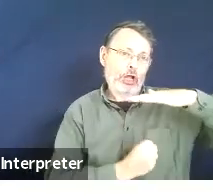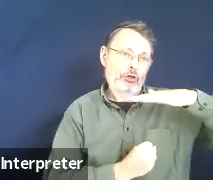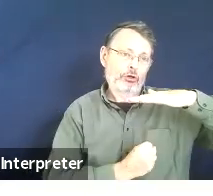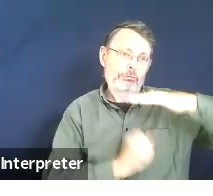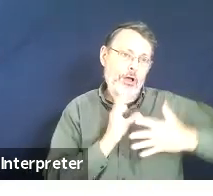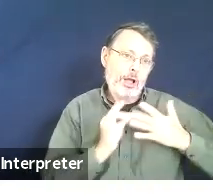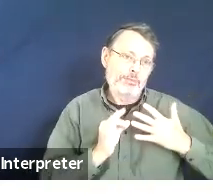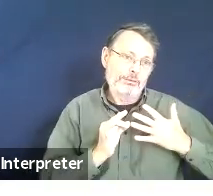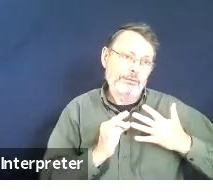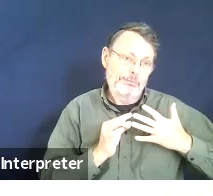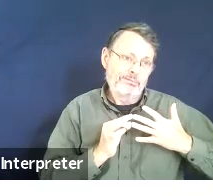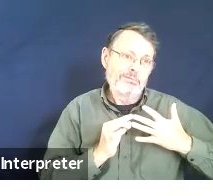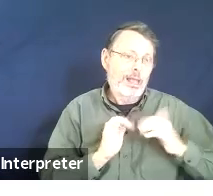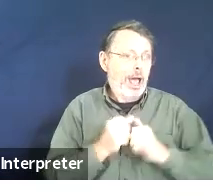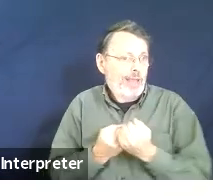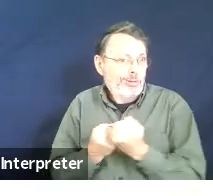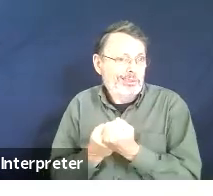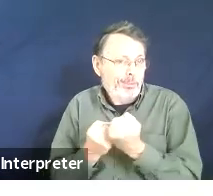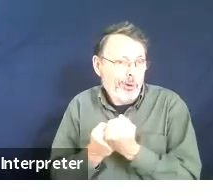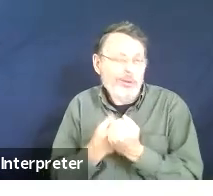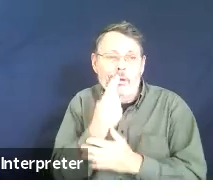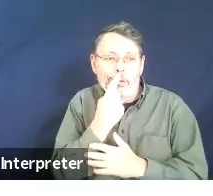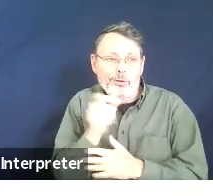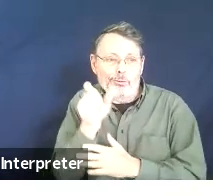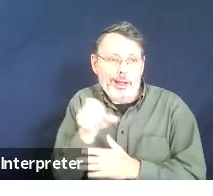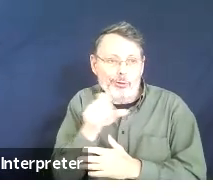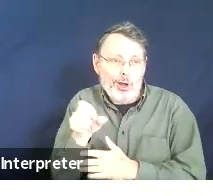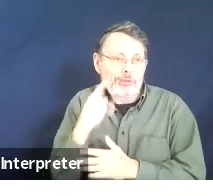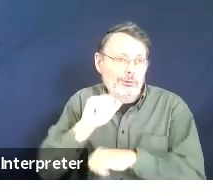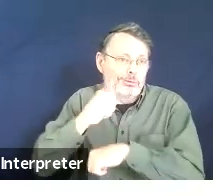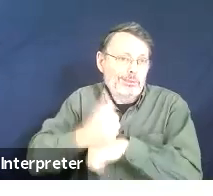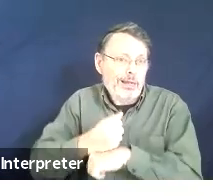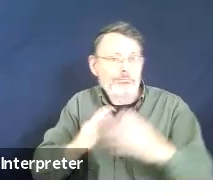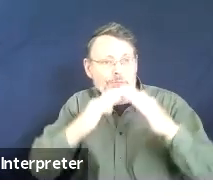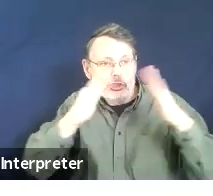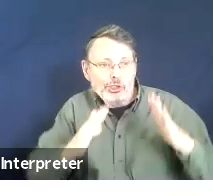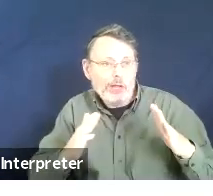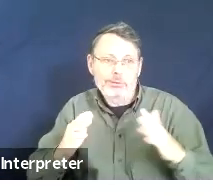can support the Red Cross in setting that up. So that is something that we have been really